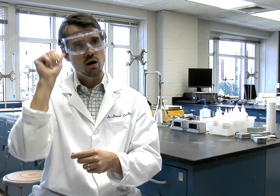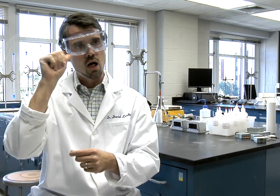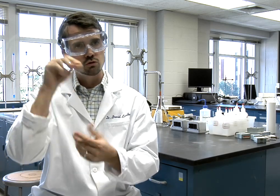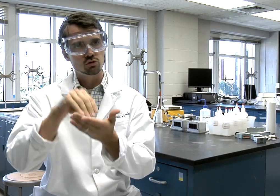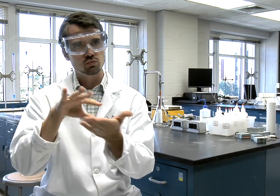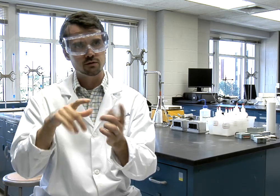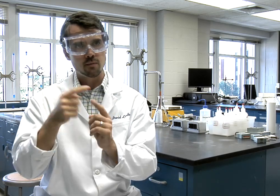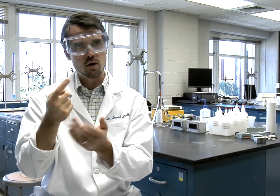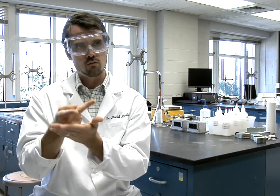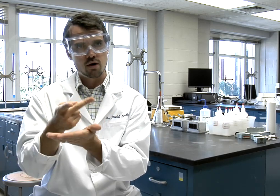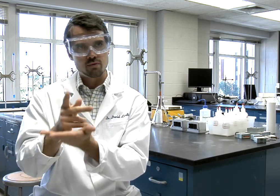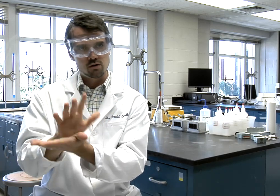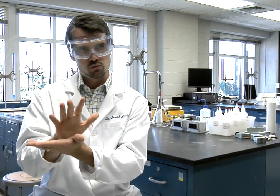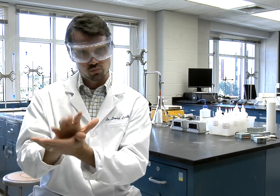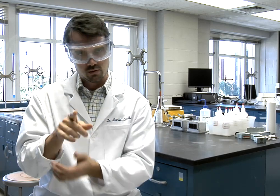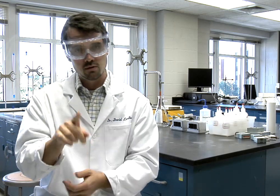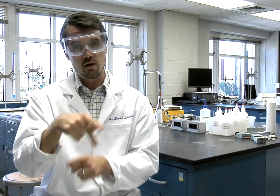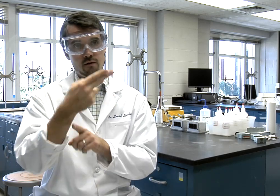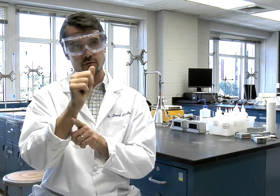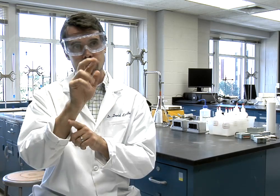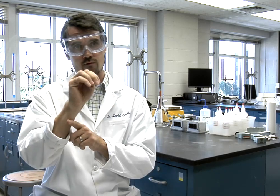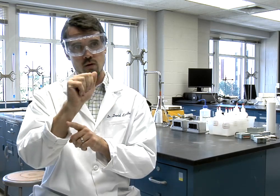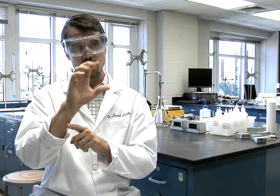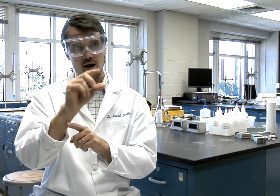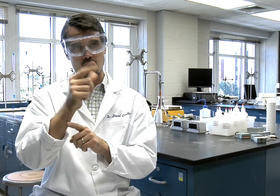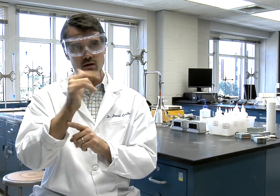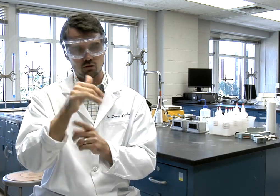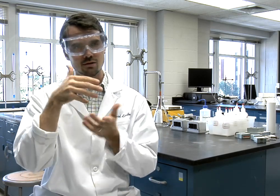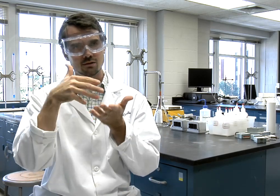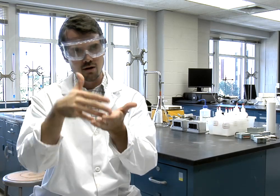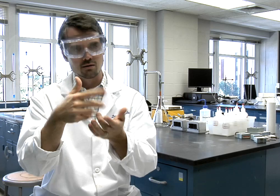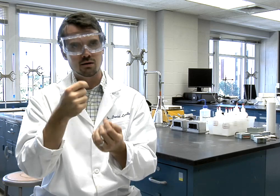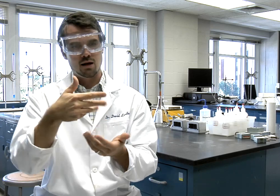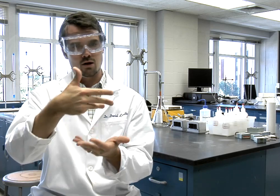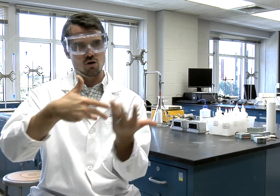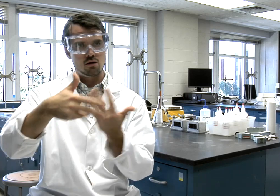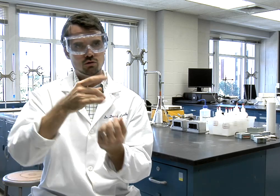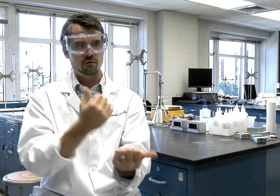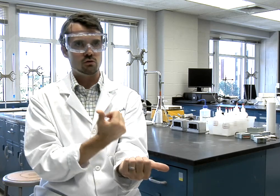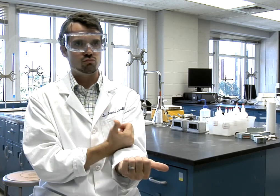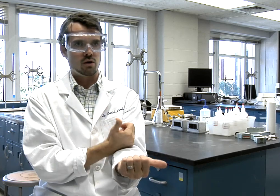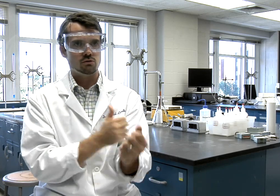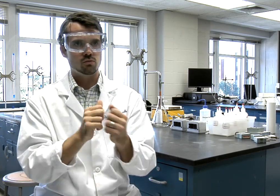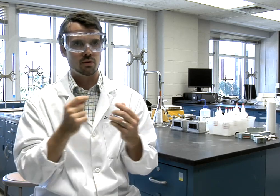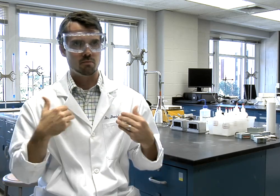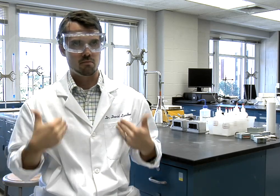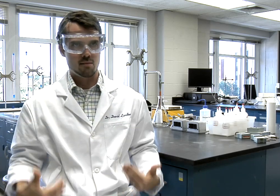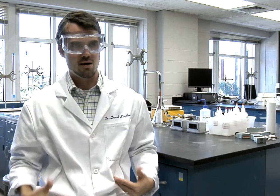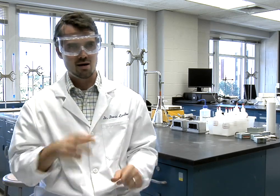Audiology graduate students. Pharmacology is the study of drugs' interaction